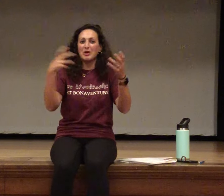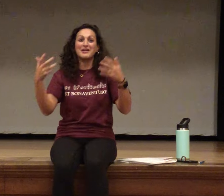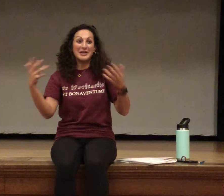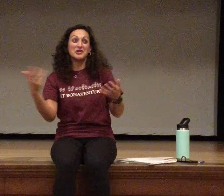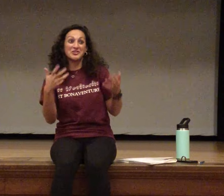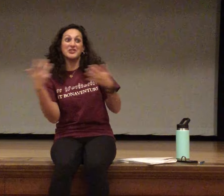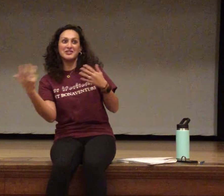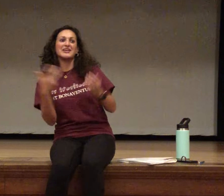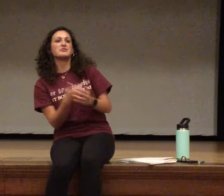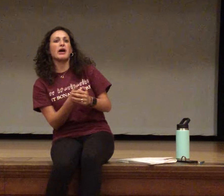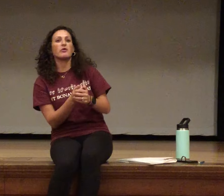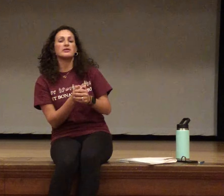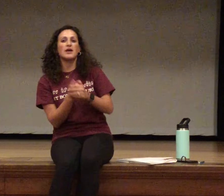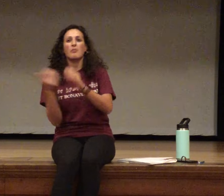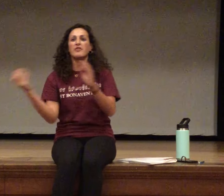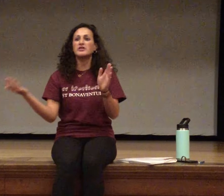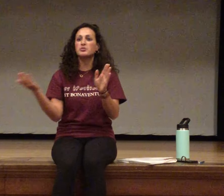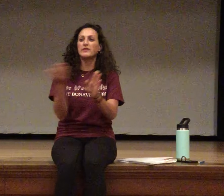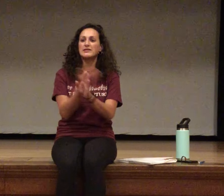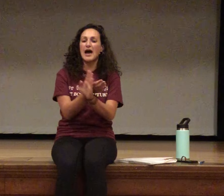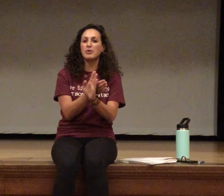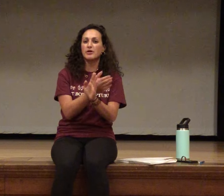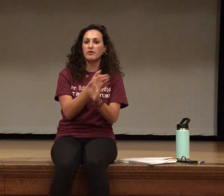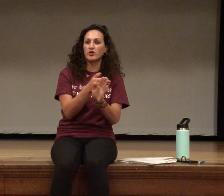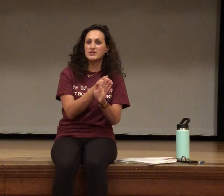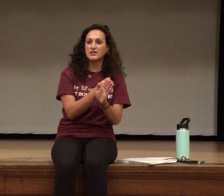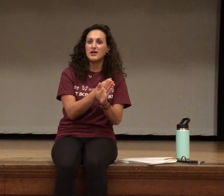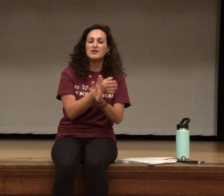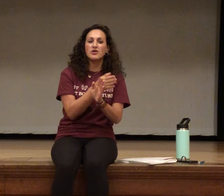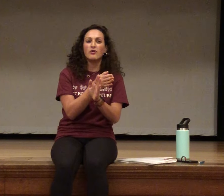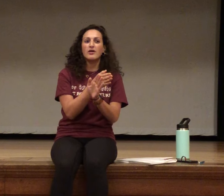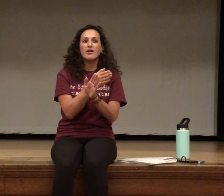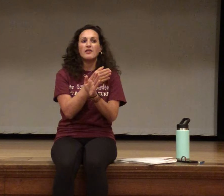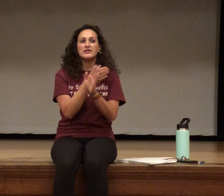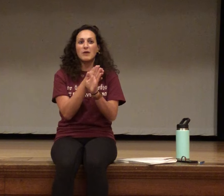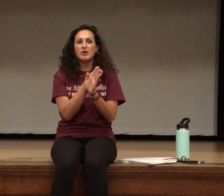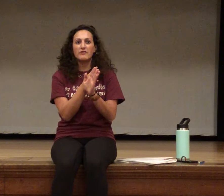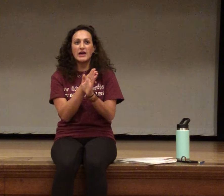but in English it looks like it's backwards um they just put the topic first so the topic of